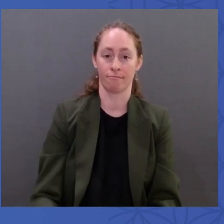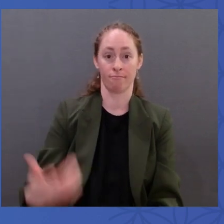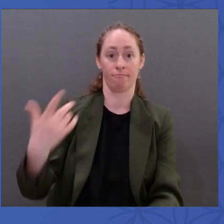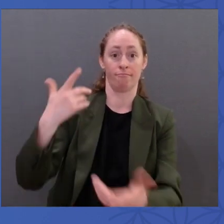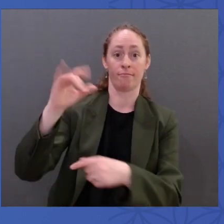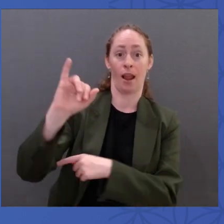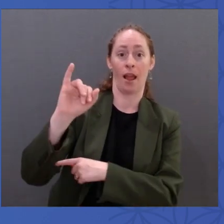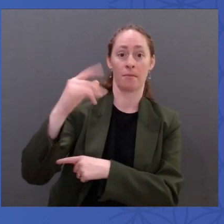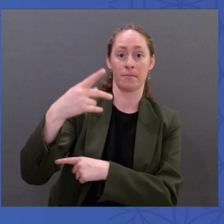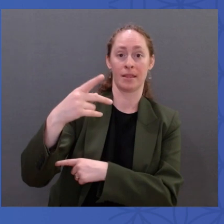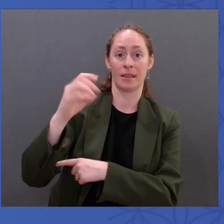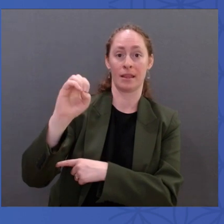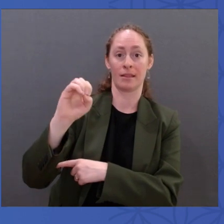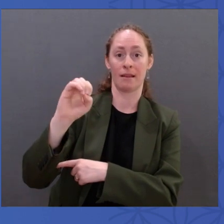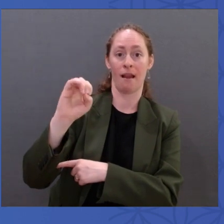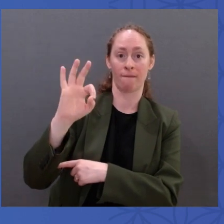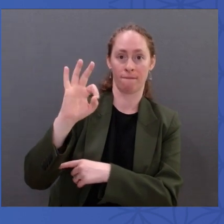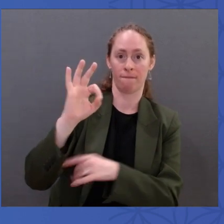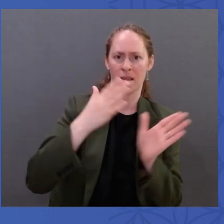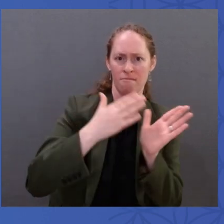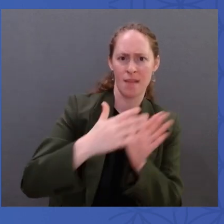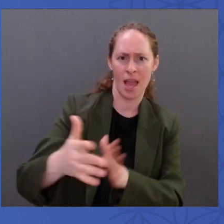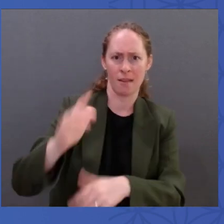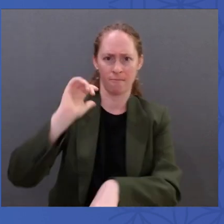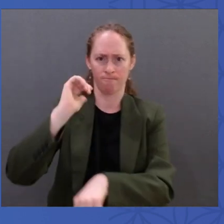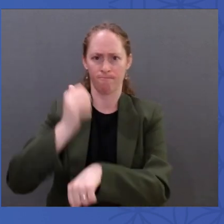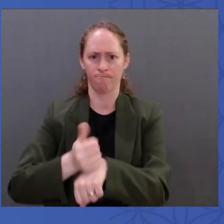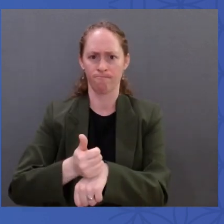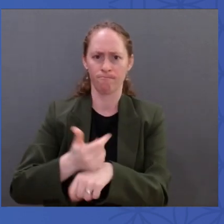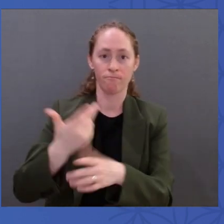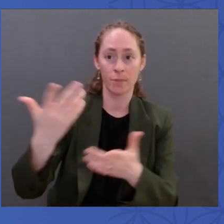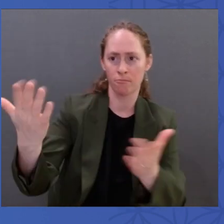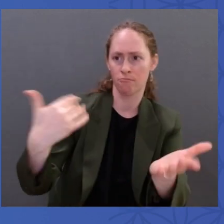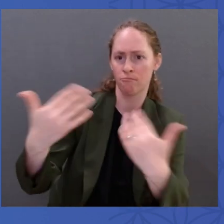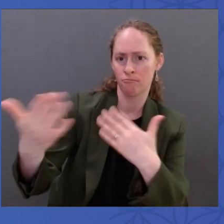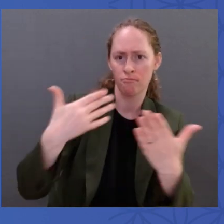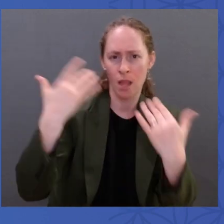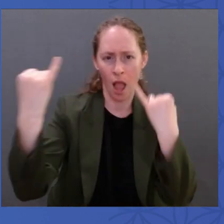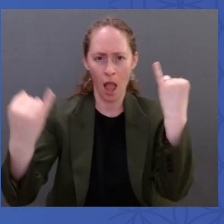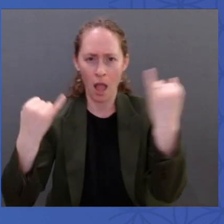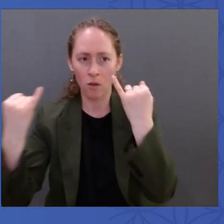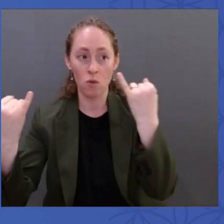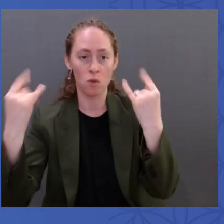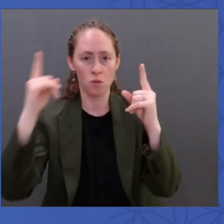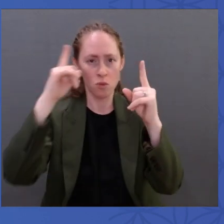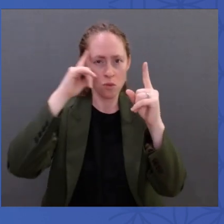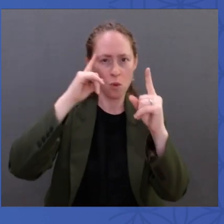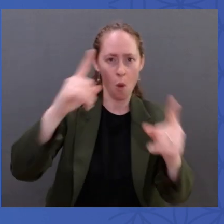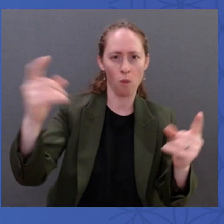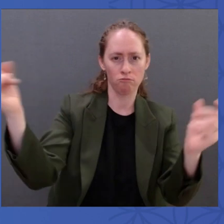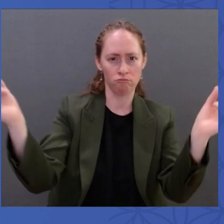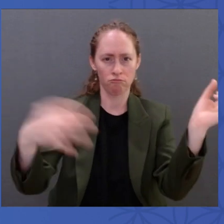together to work towards the shared goals. This region. The Indo-Pacific region is our home.